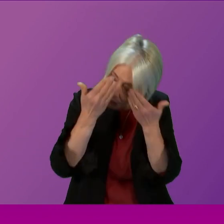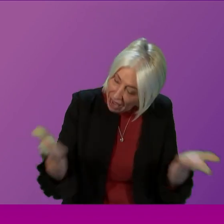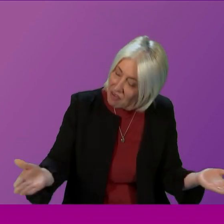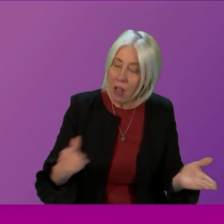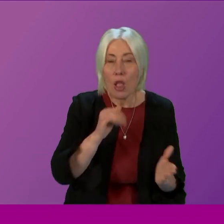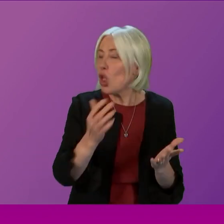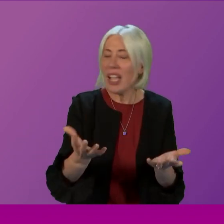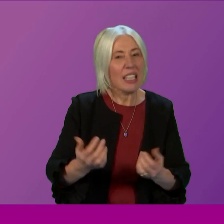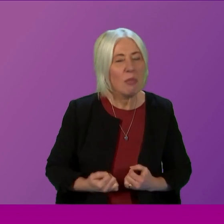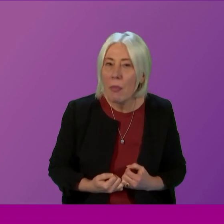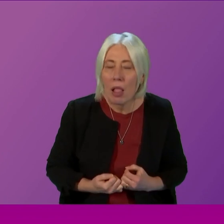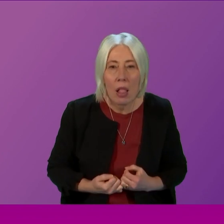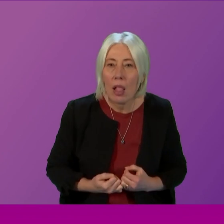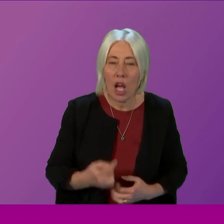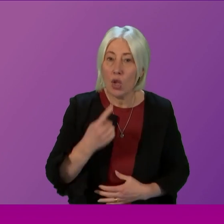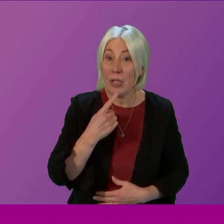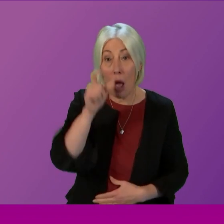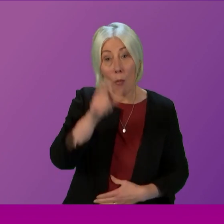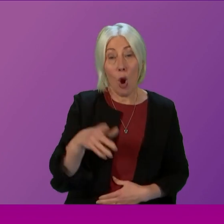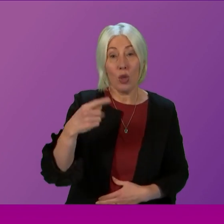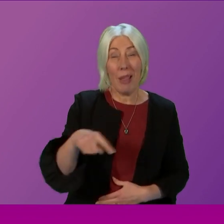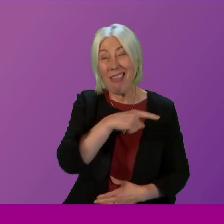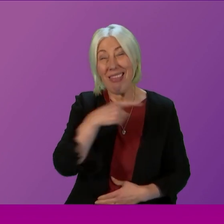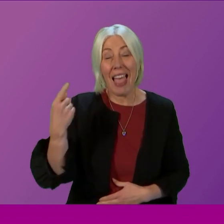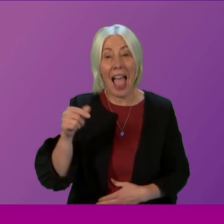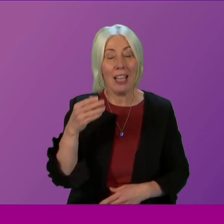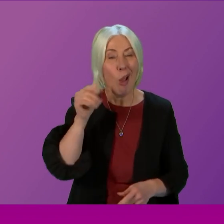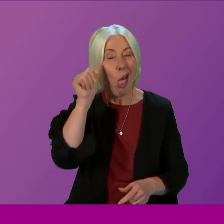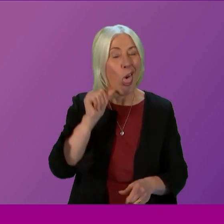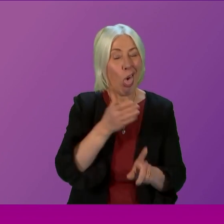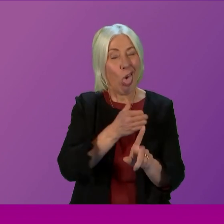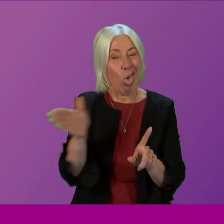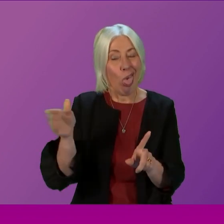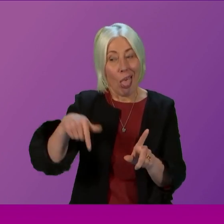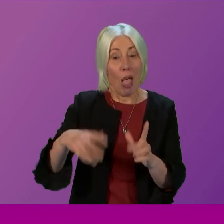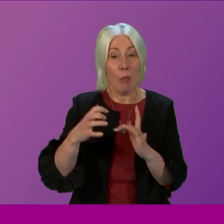to suggest that somebody has lied to or misled the Parliament, so I will not do so, but it is